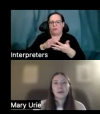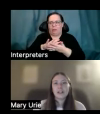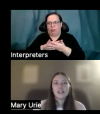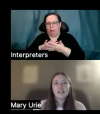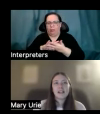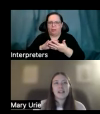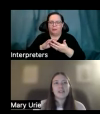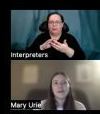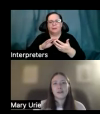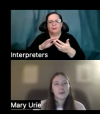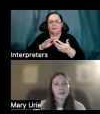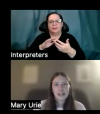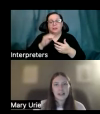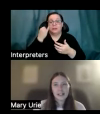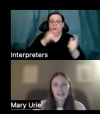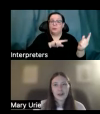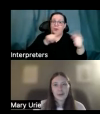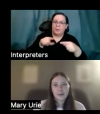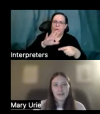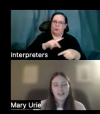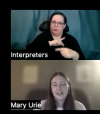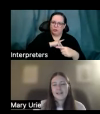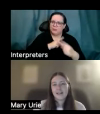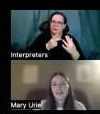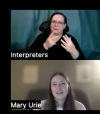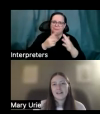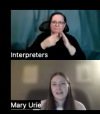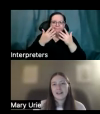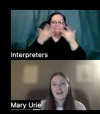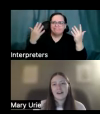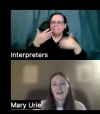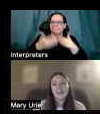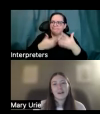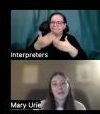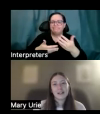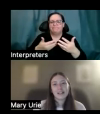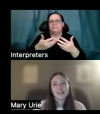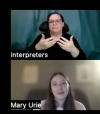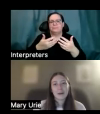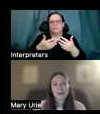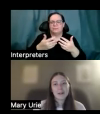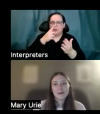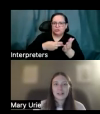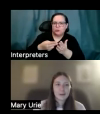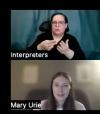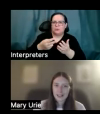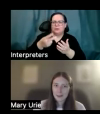impression and you let your personality shine through, then they are a lot more likely to remember you and to want to help